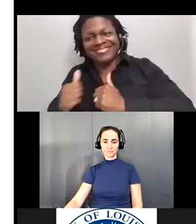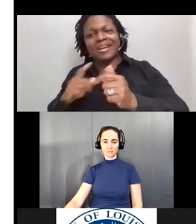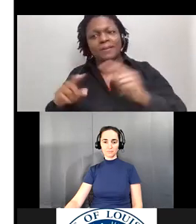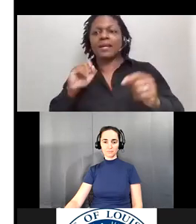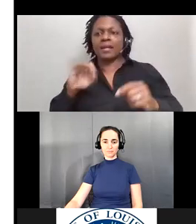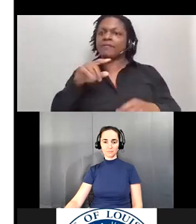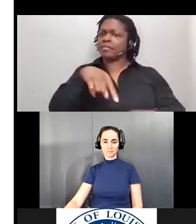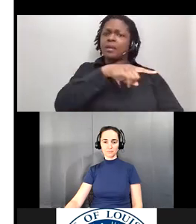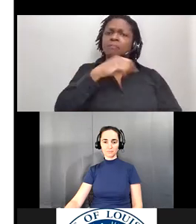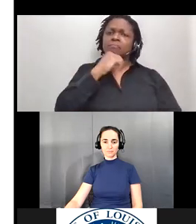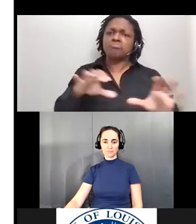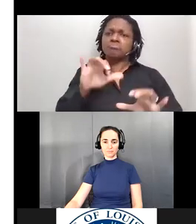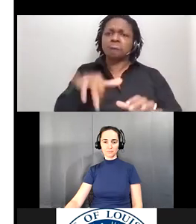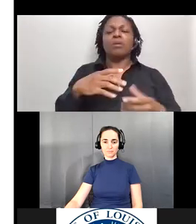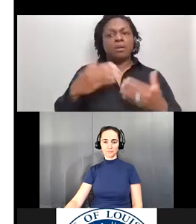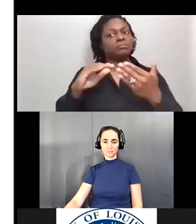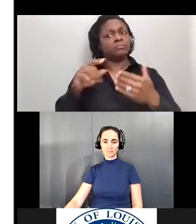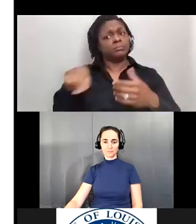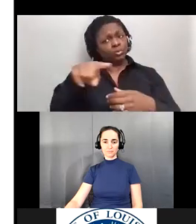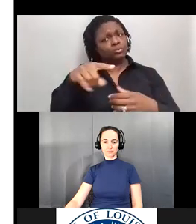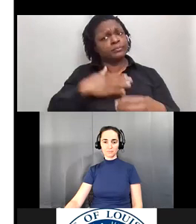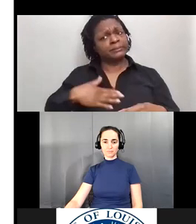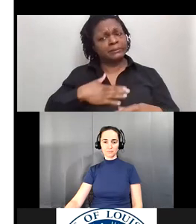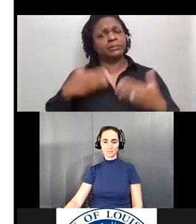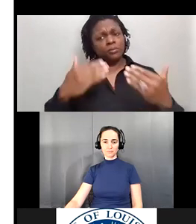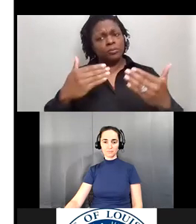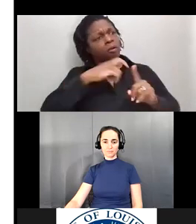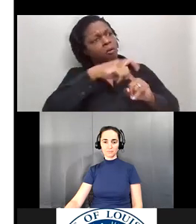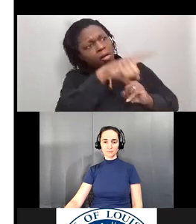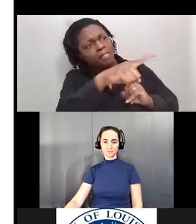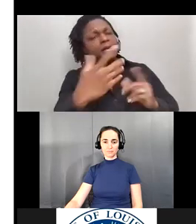know on the community side let's, let's call them up call them on the phone and ask if